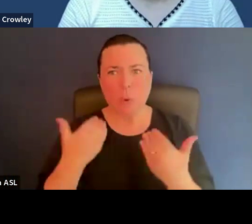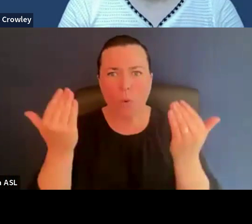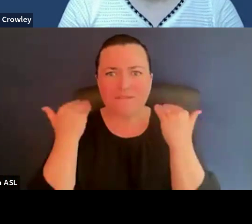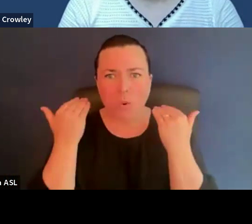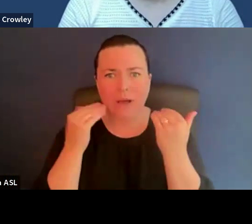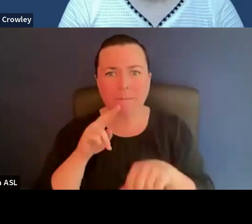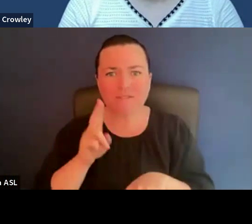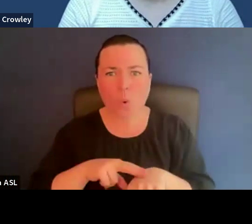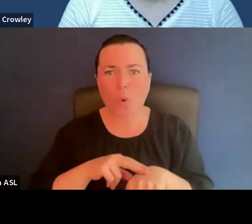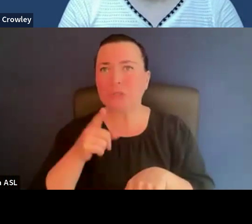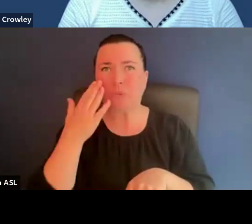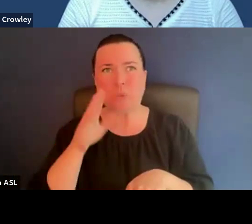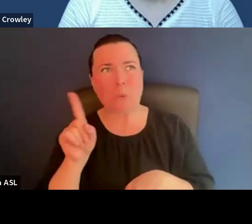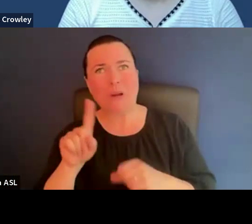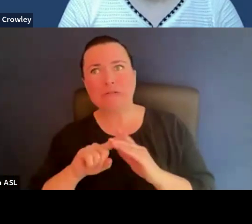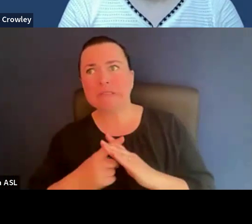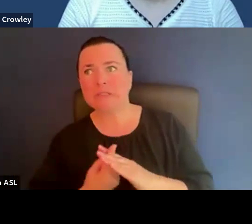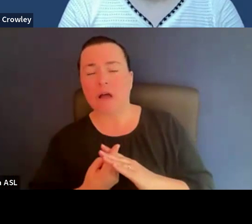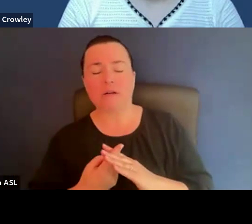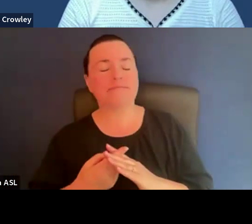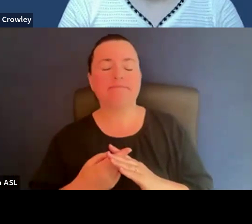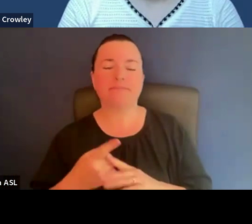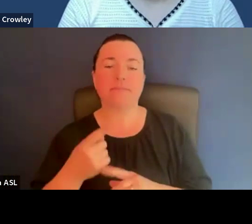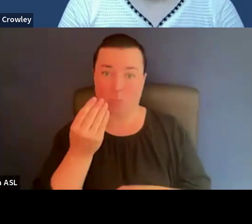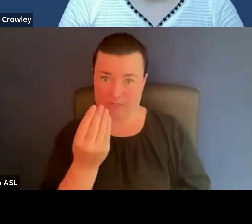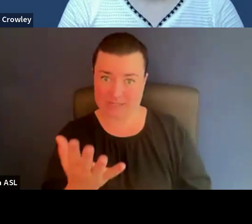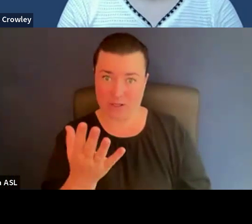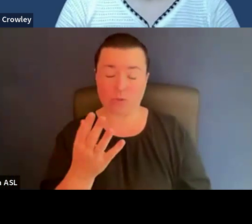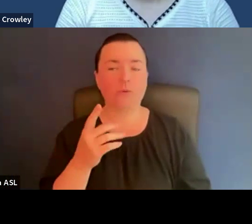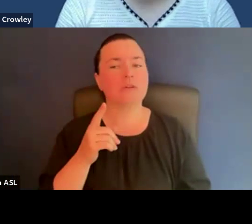And I would just say that it starts with one decision,